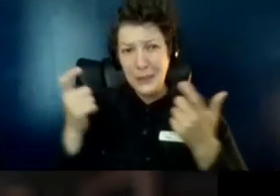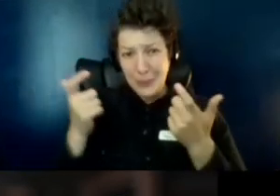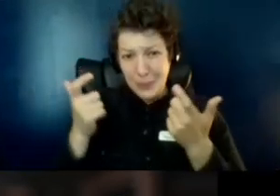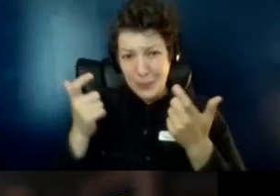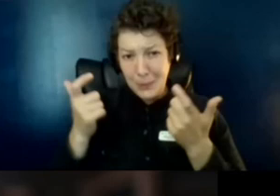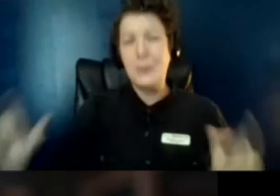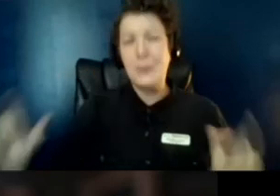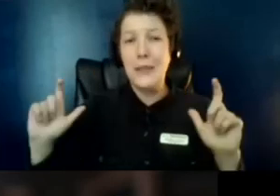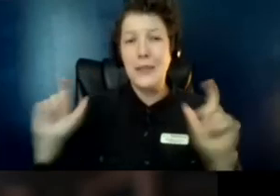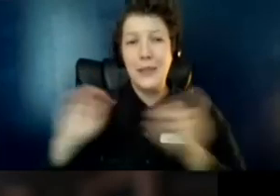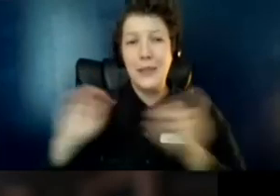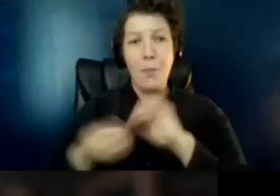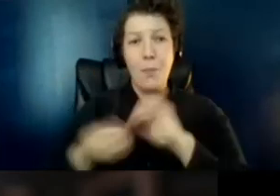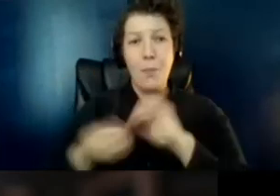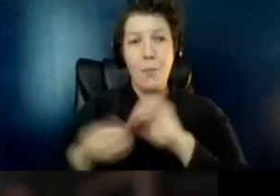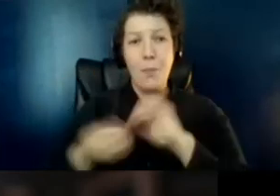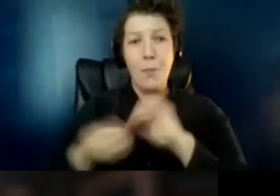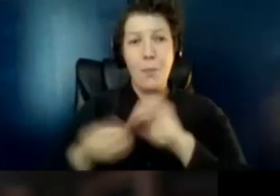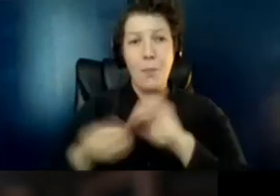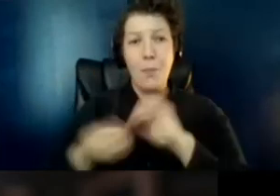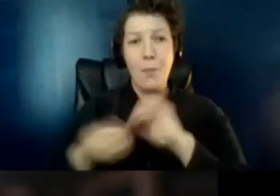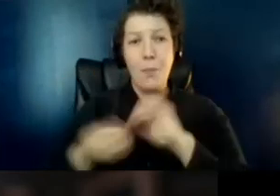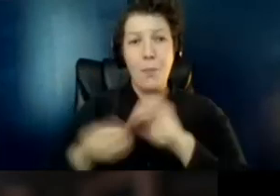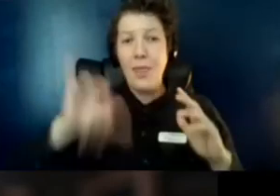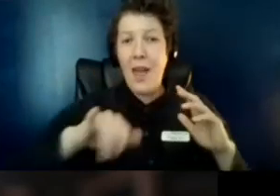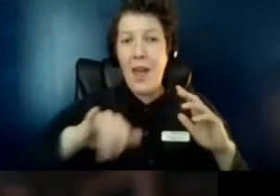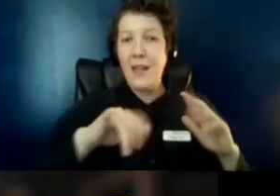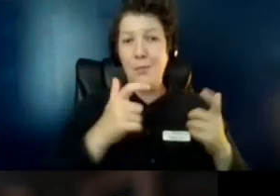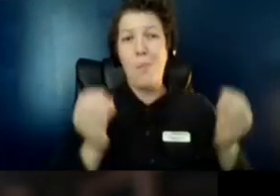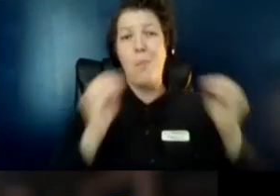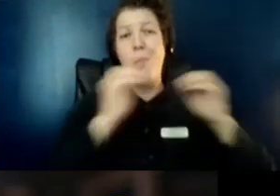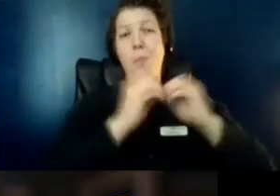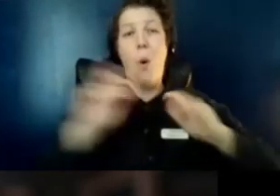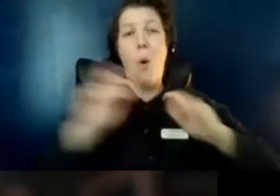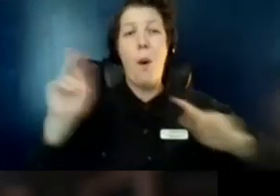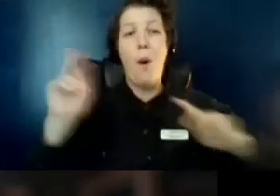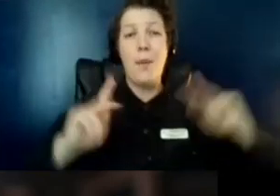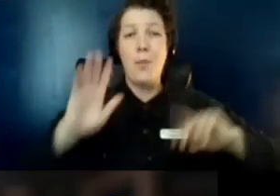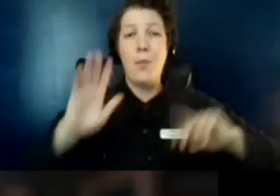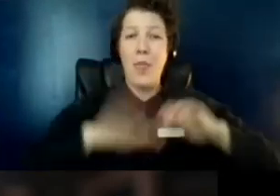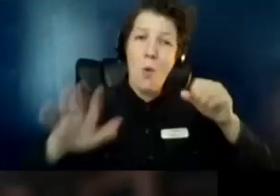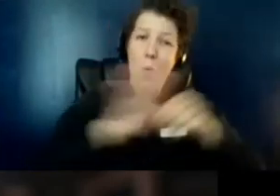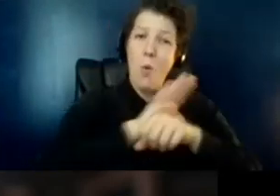less than 400 million people. So would it be okay for Facebook to say, well, we're going